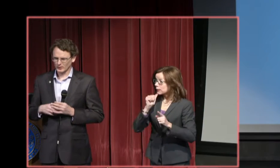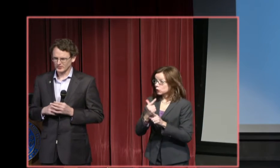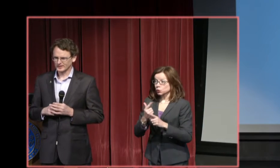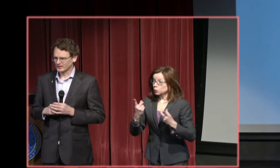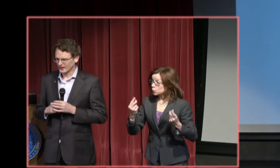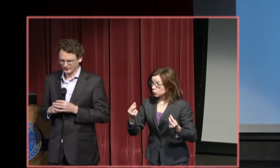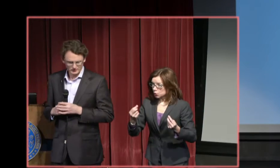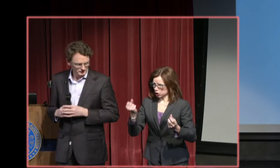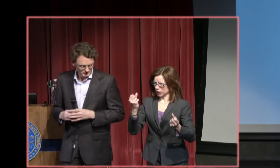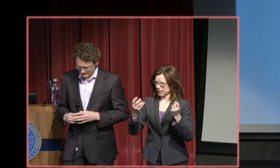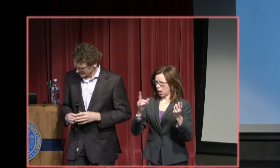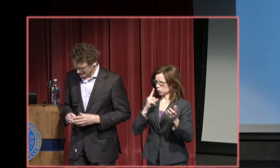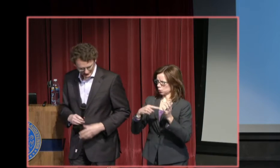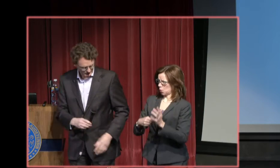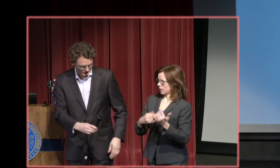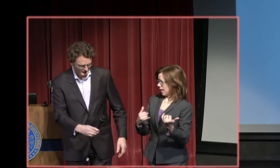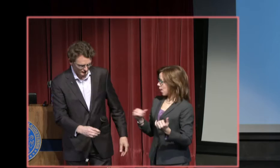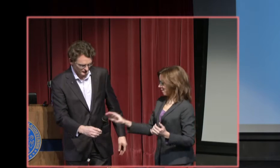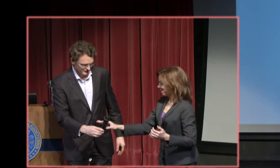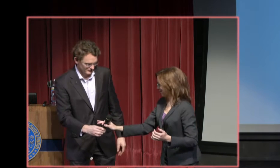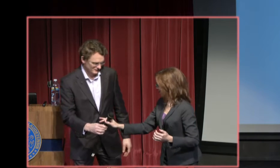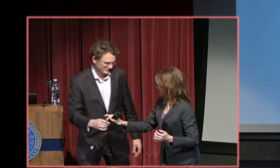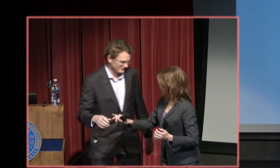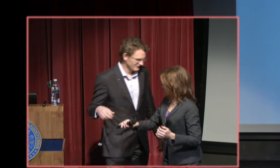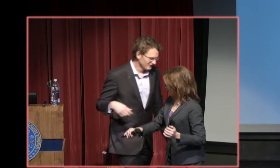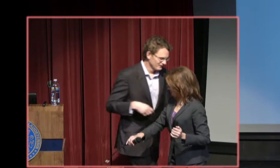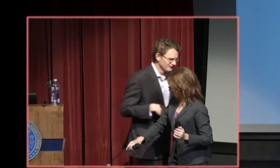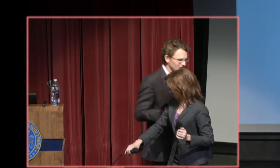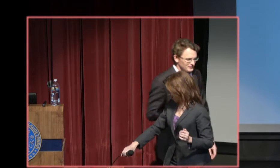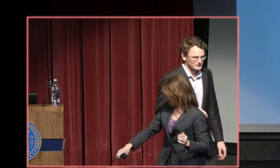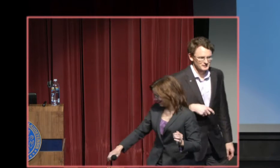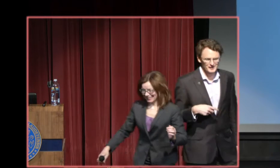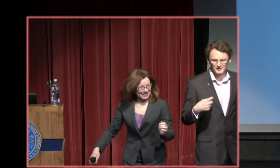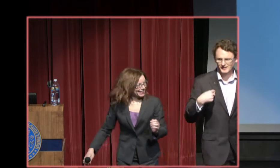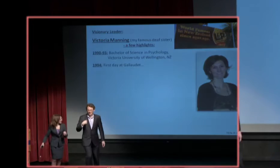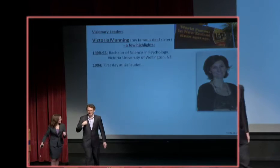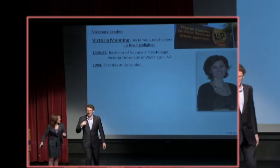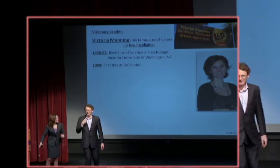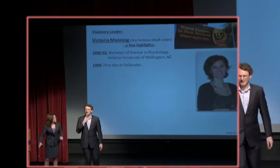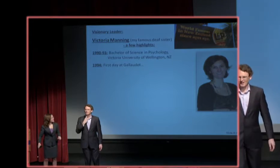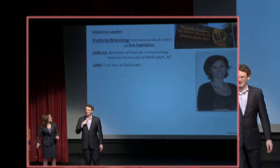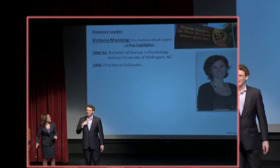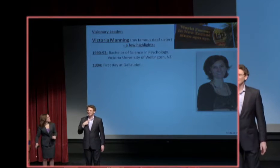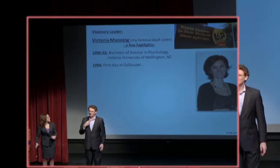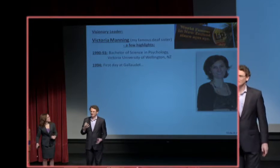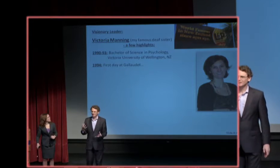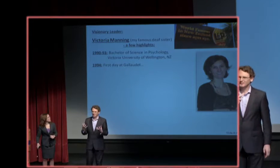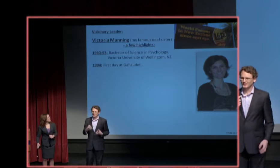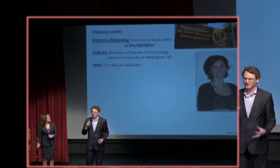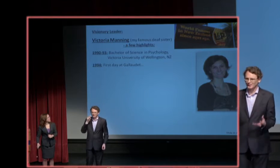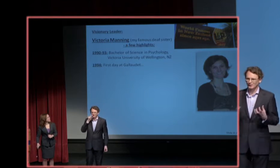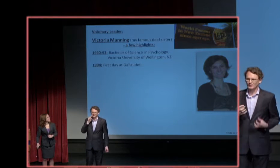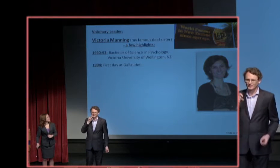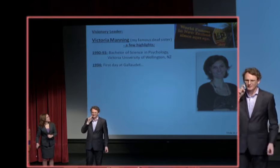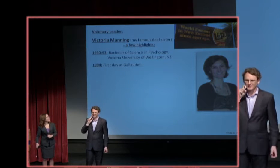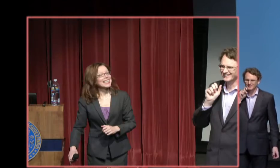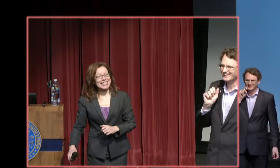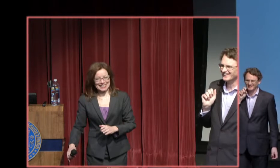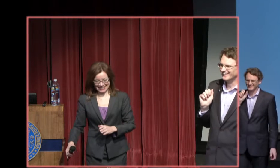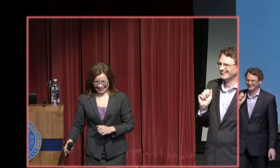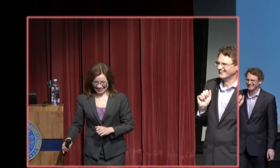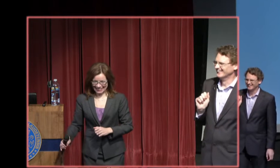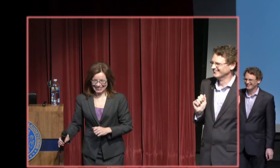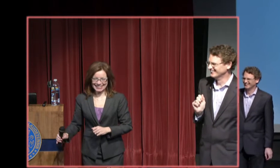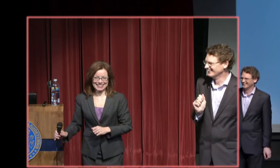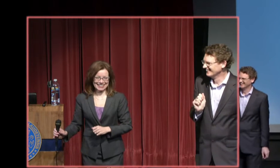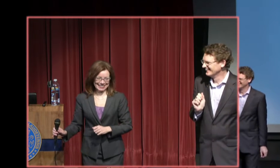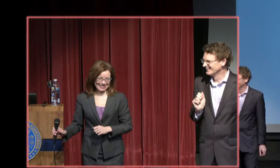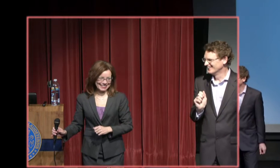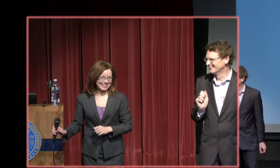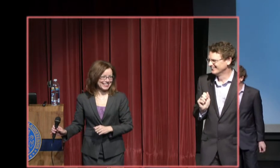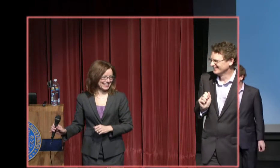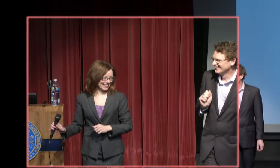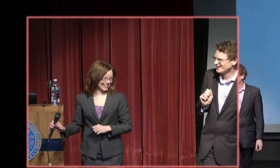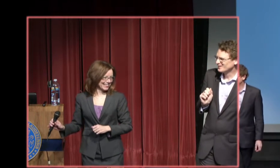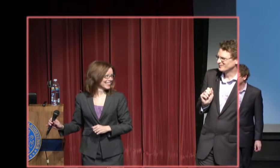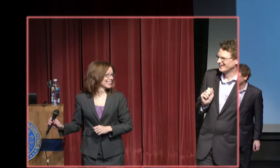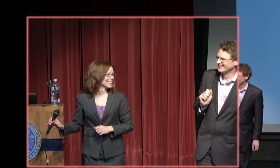with a few American signs, so this is what she signed.